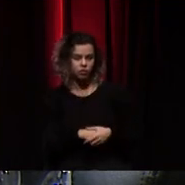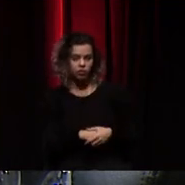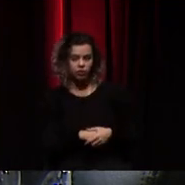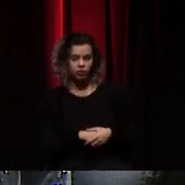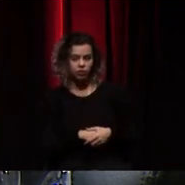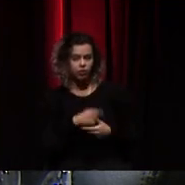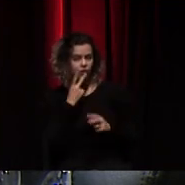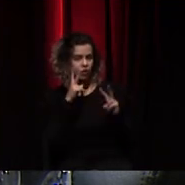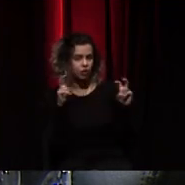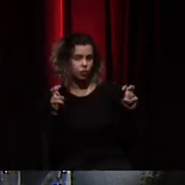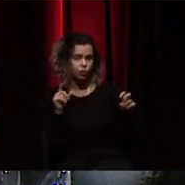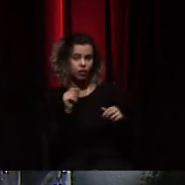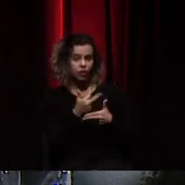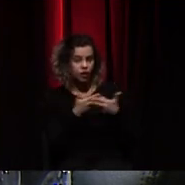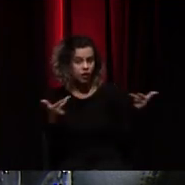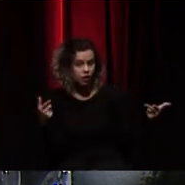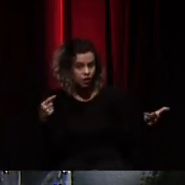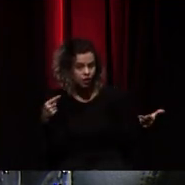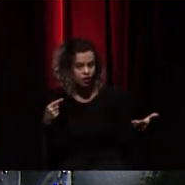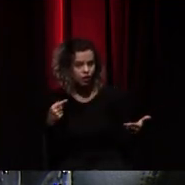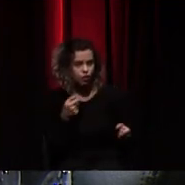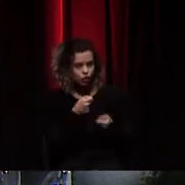breaking news.